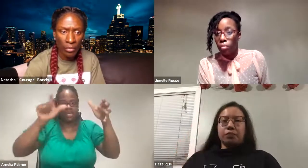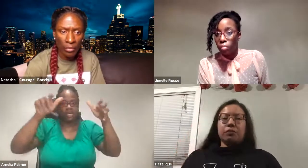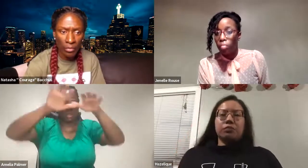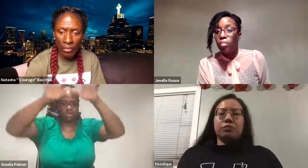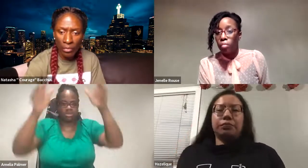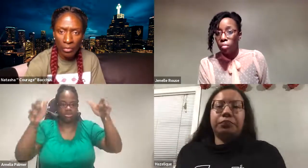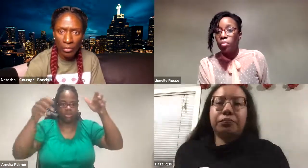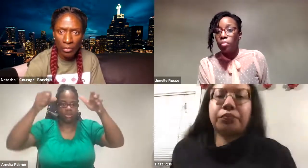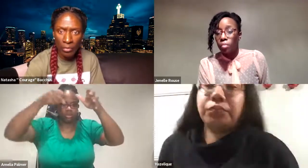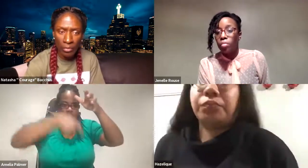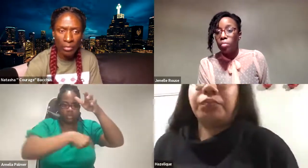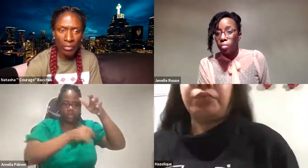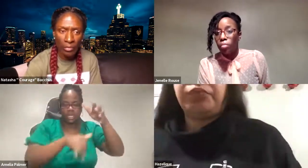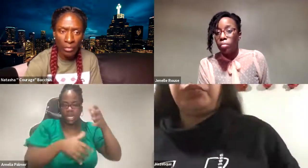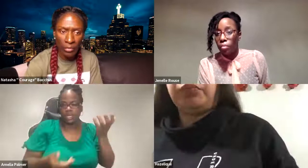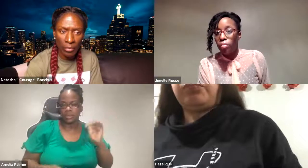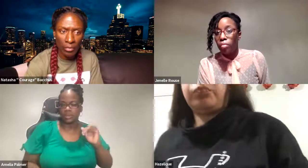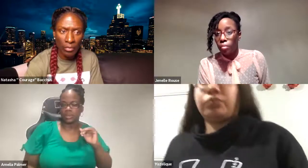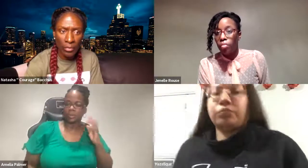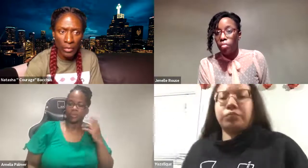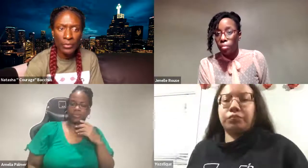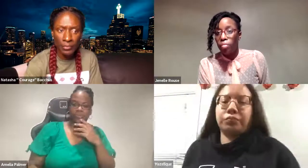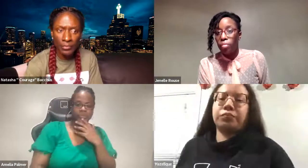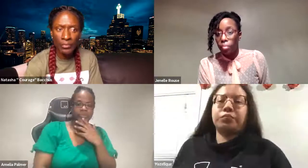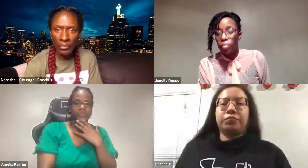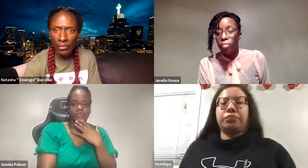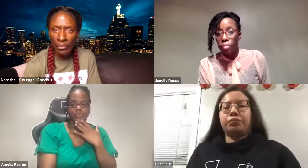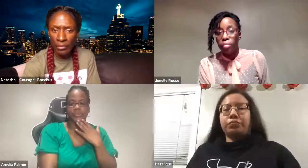it's under the umbrella of asl but it's specifically for deafblind people